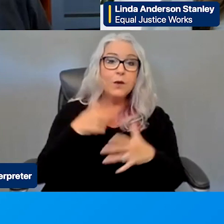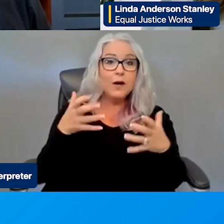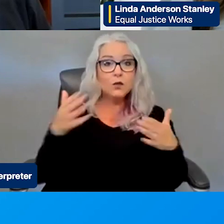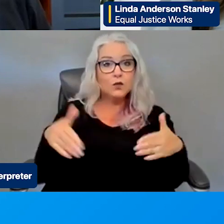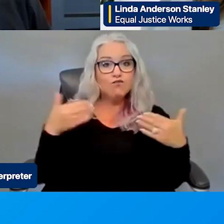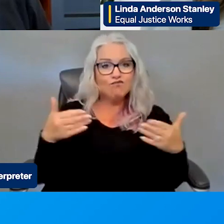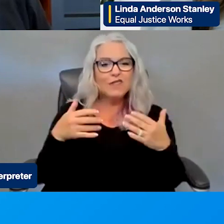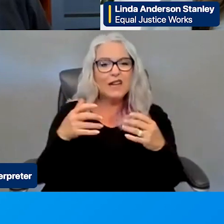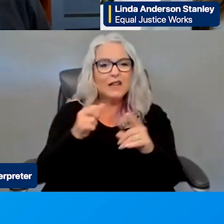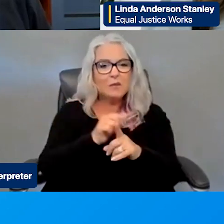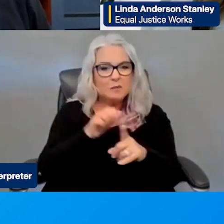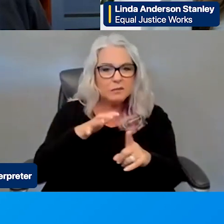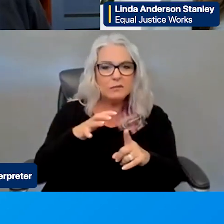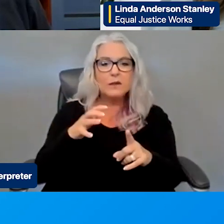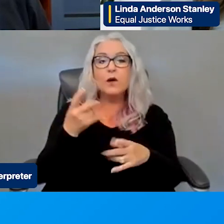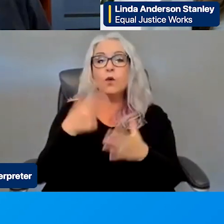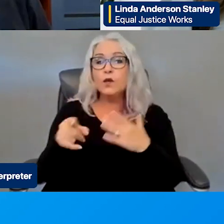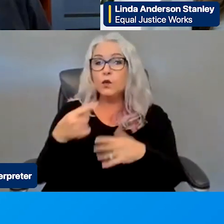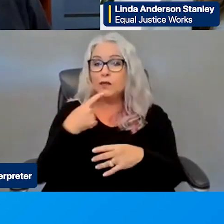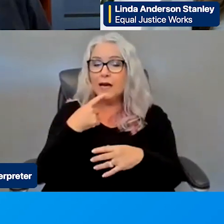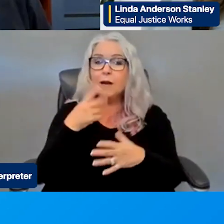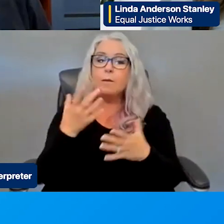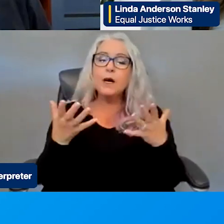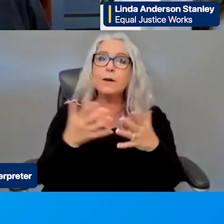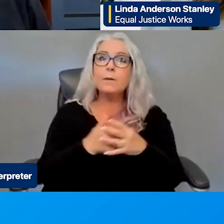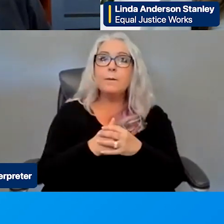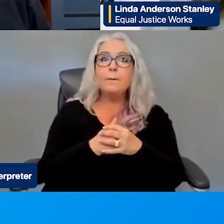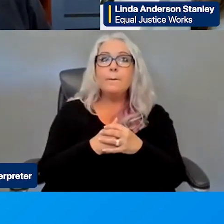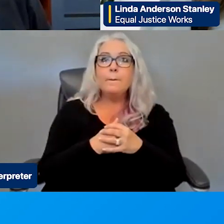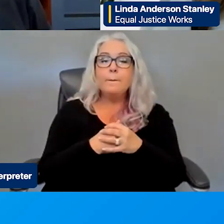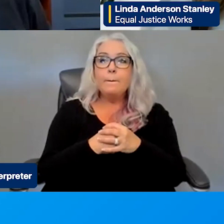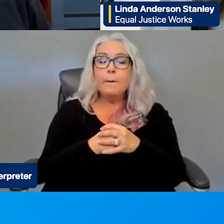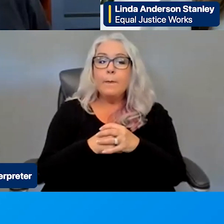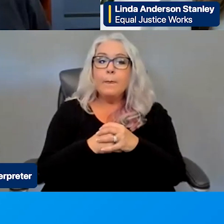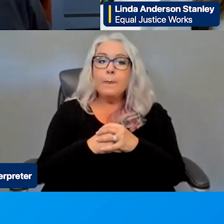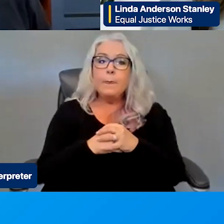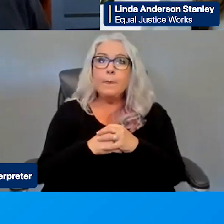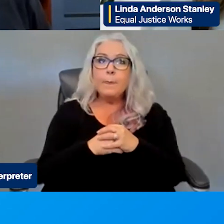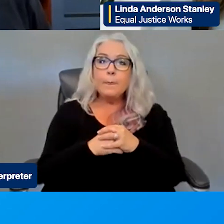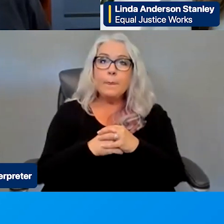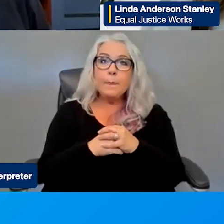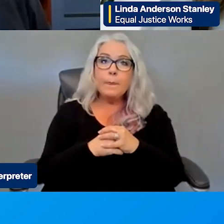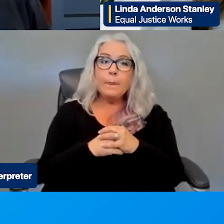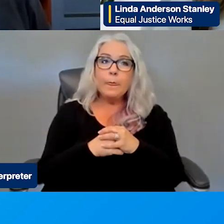And that is discuss other may be quicker although questionable